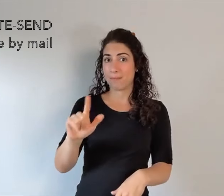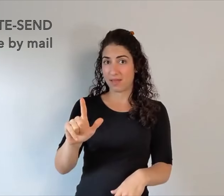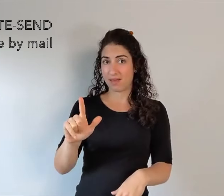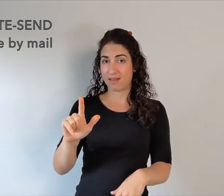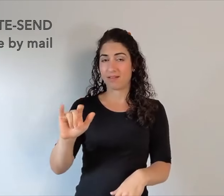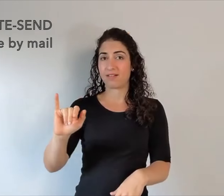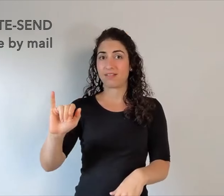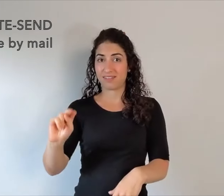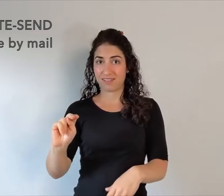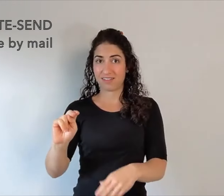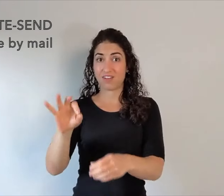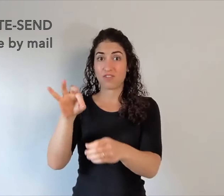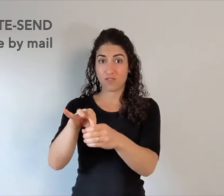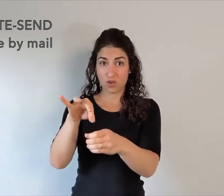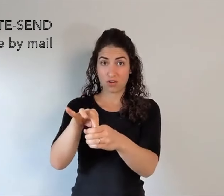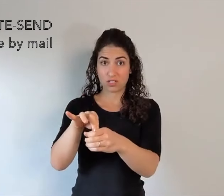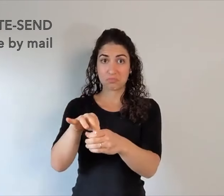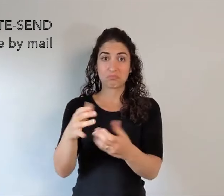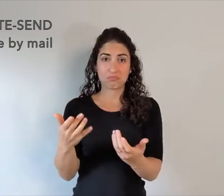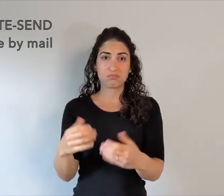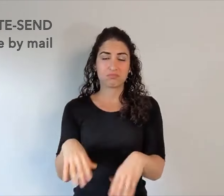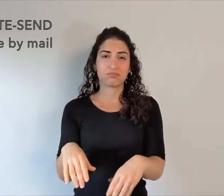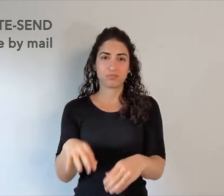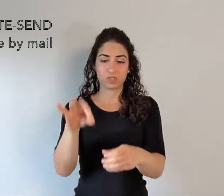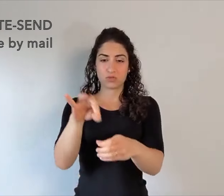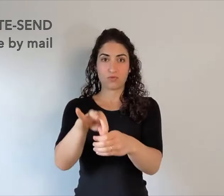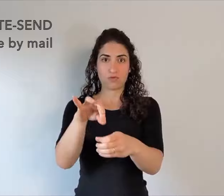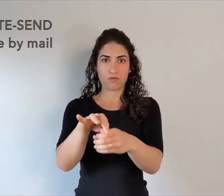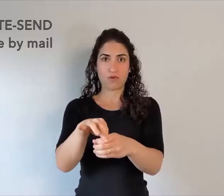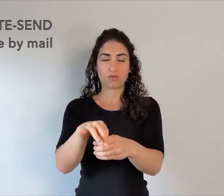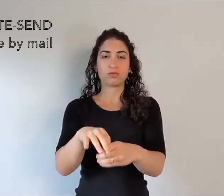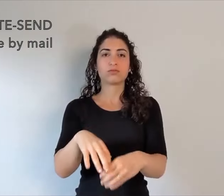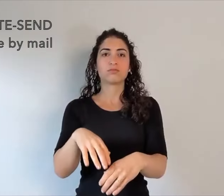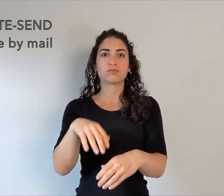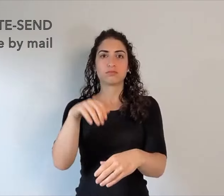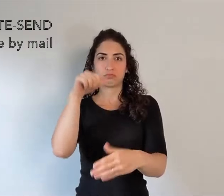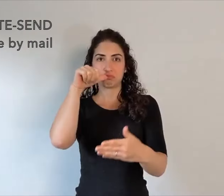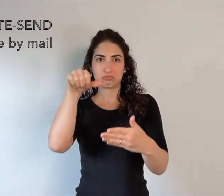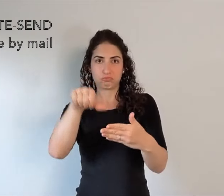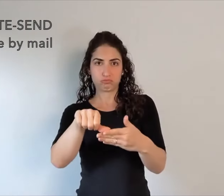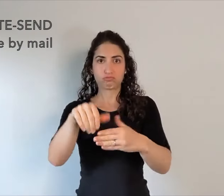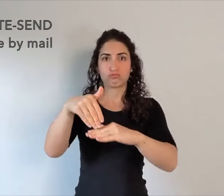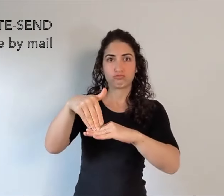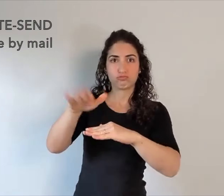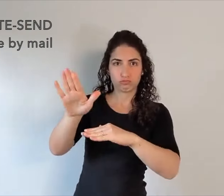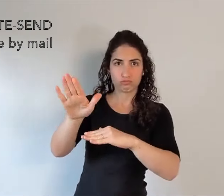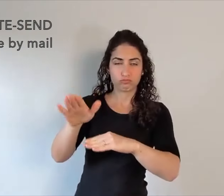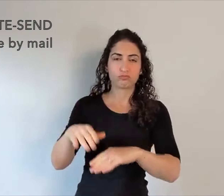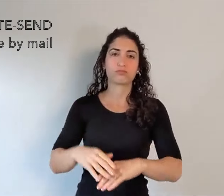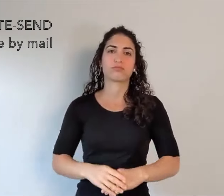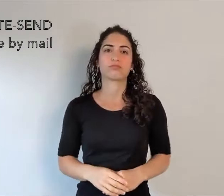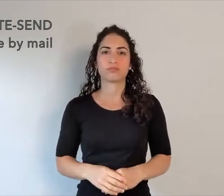"mail in voting" you can say VOTING and then you SEND it in the mail.